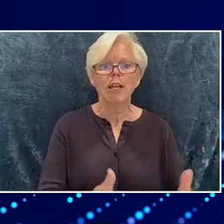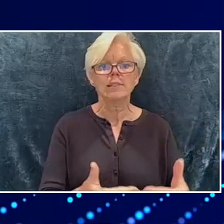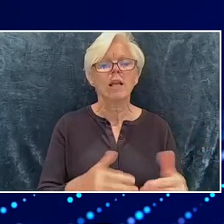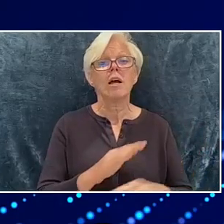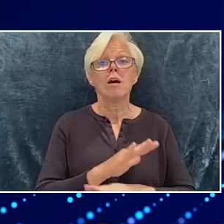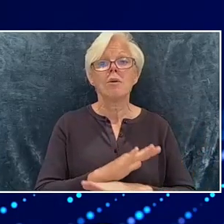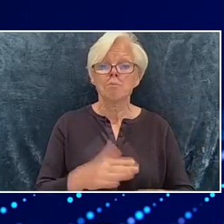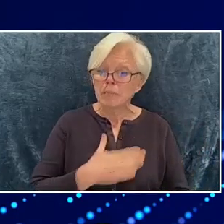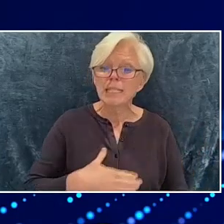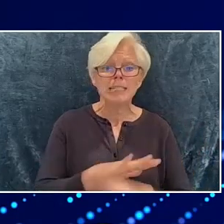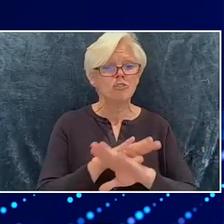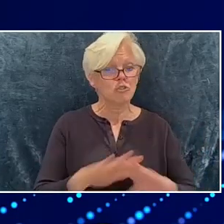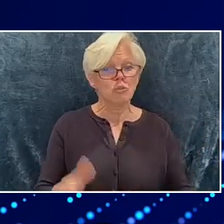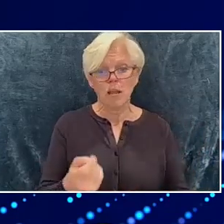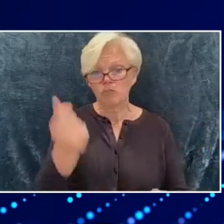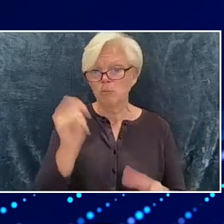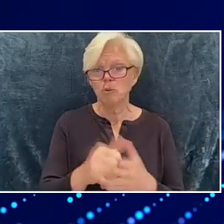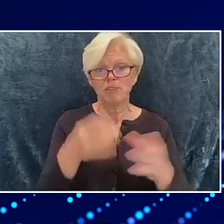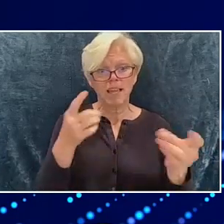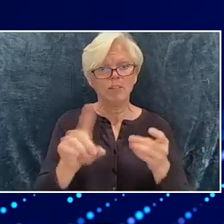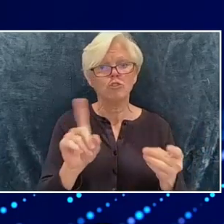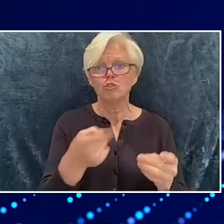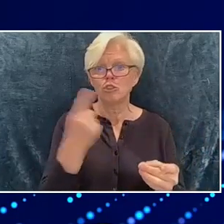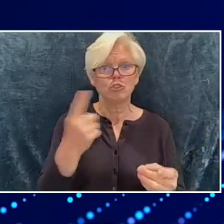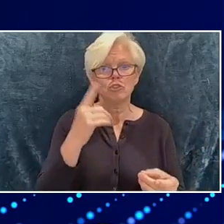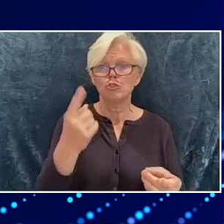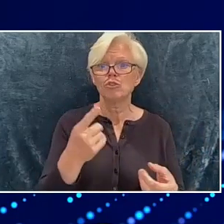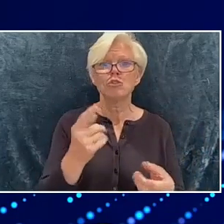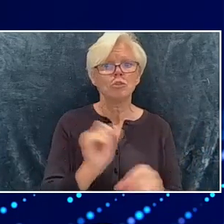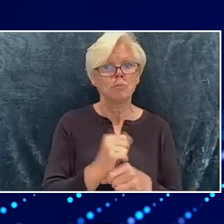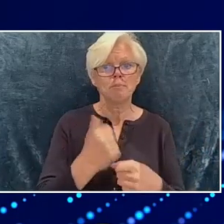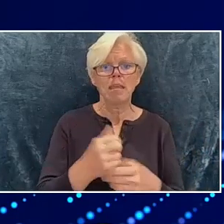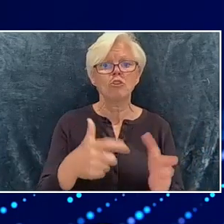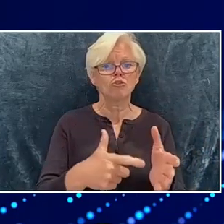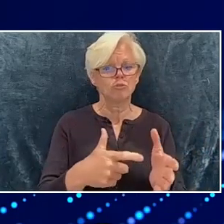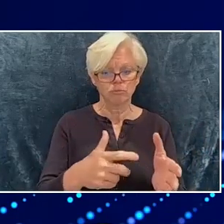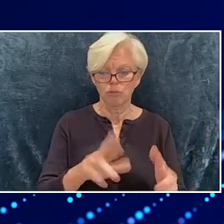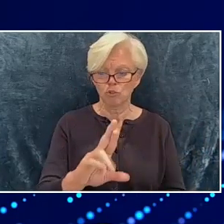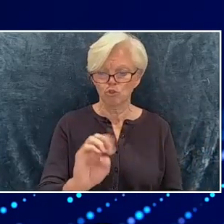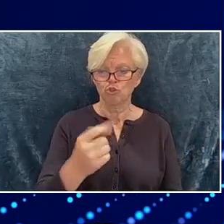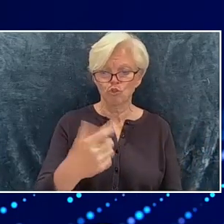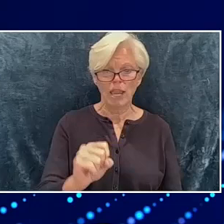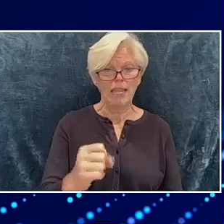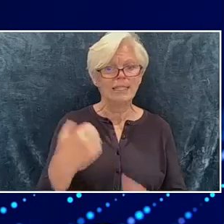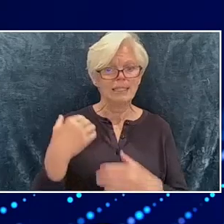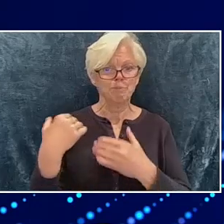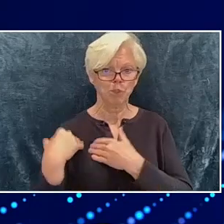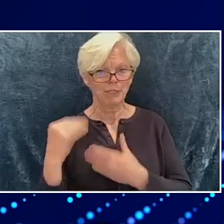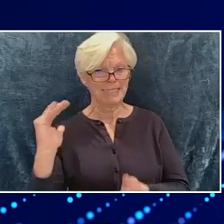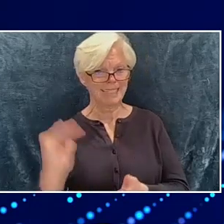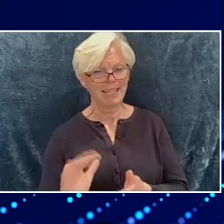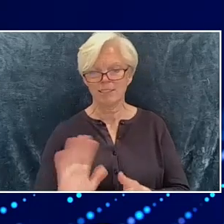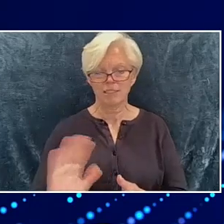definition merely to ease regulation burdens. We need to find effective ways to regulate while ensuring students have